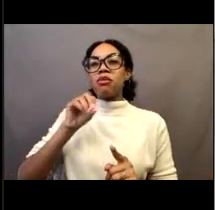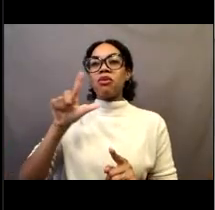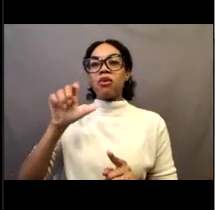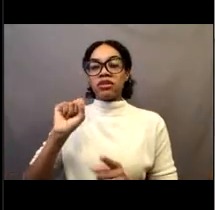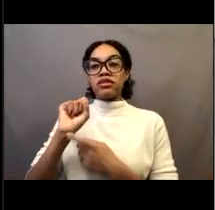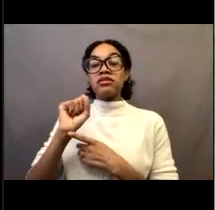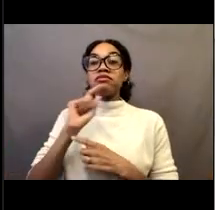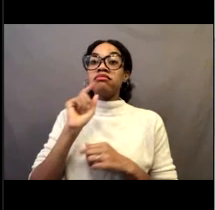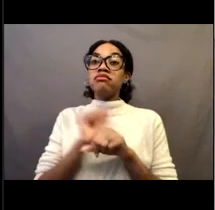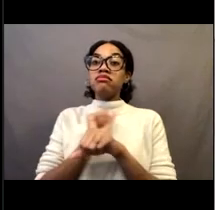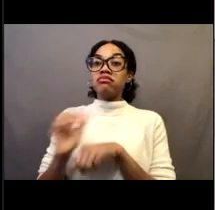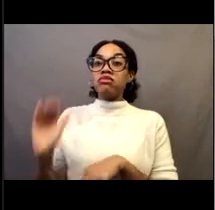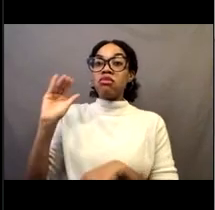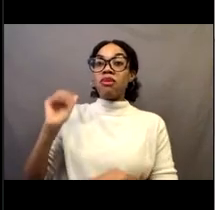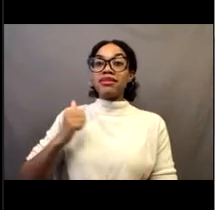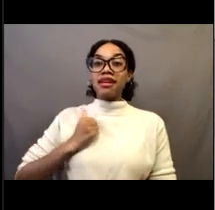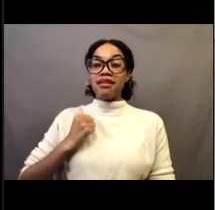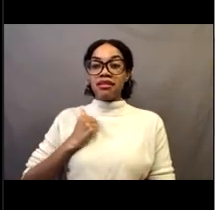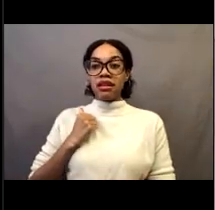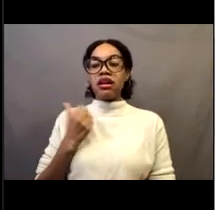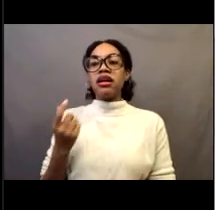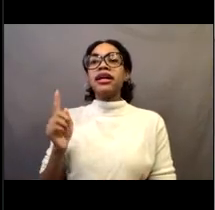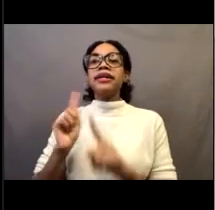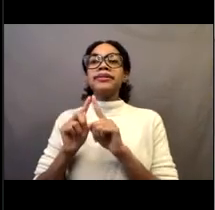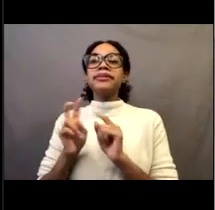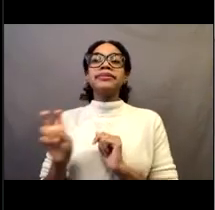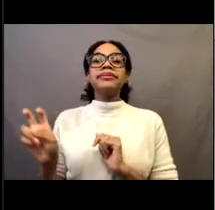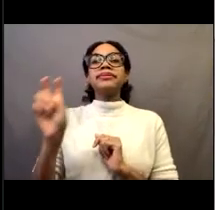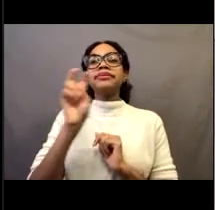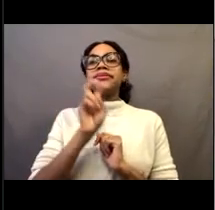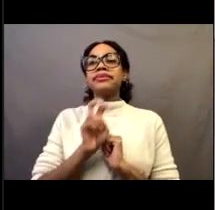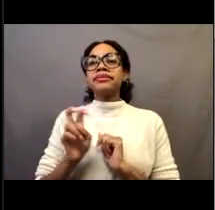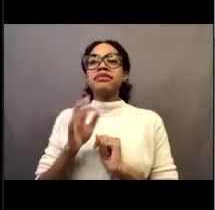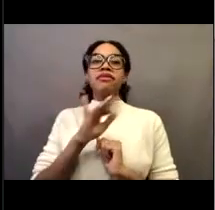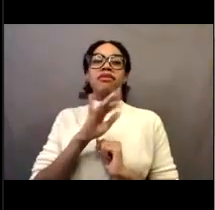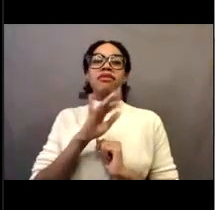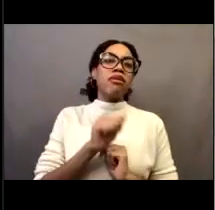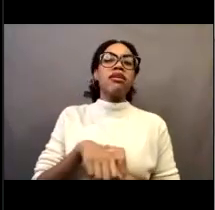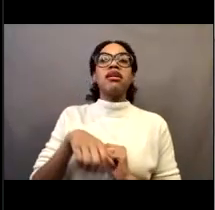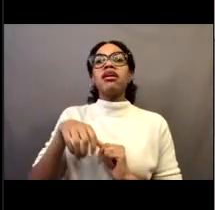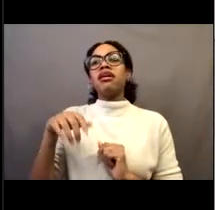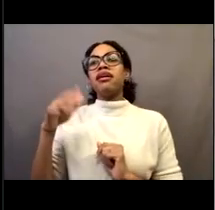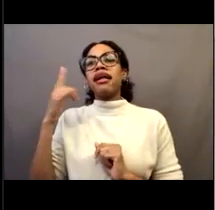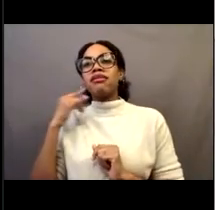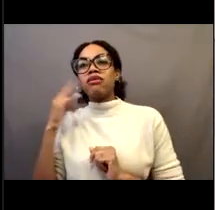in California, Colorado, a little bit in Florida. But I really wanted to swim like a fish